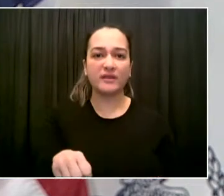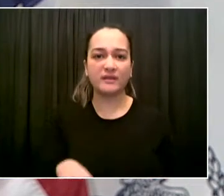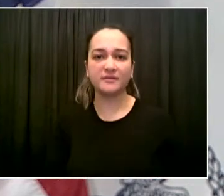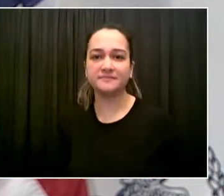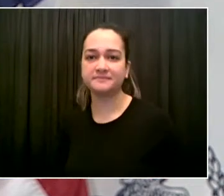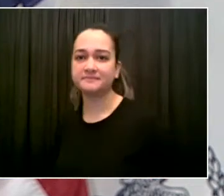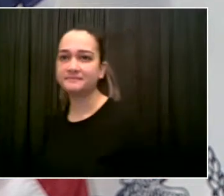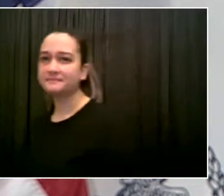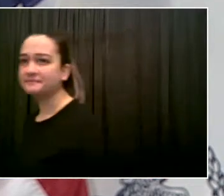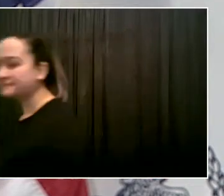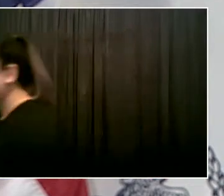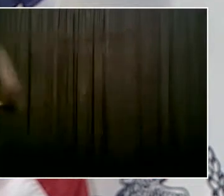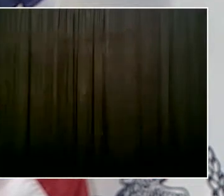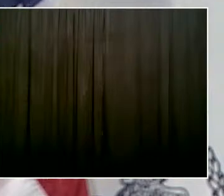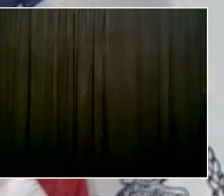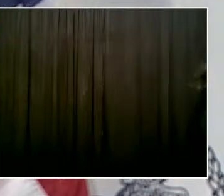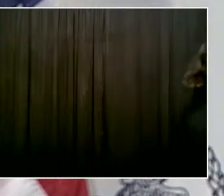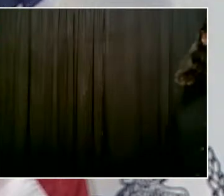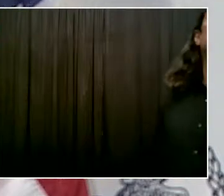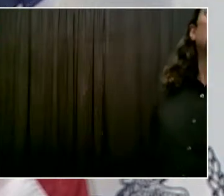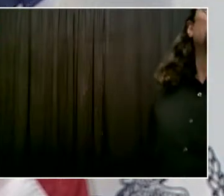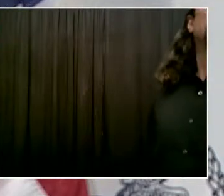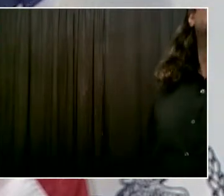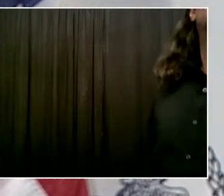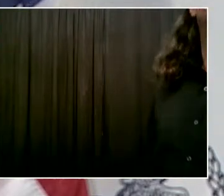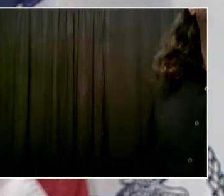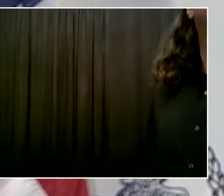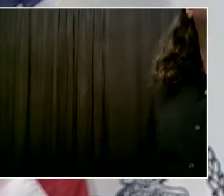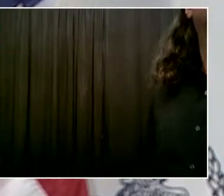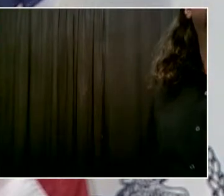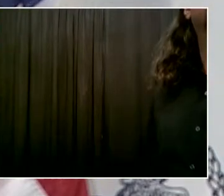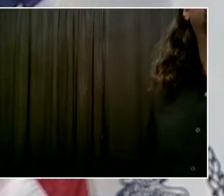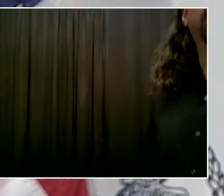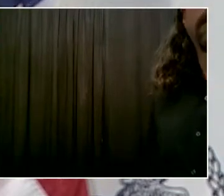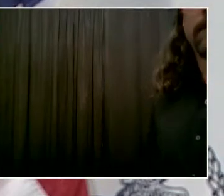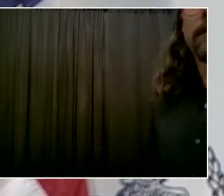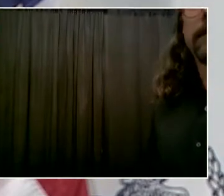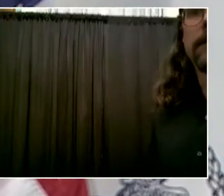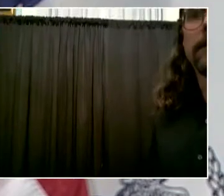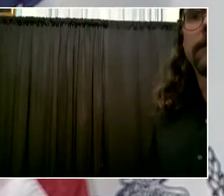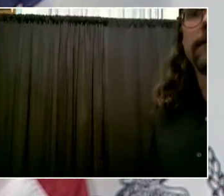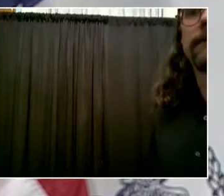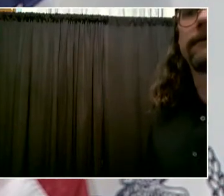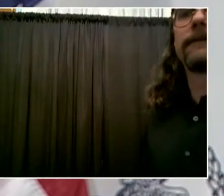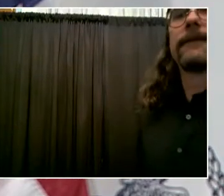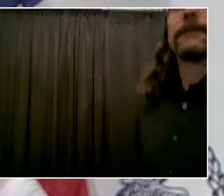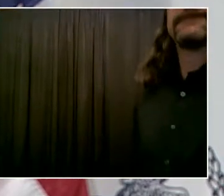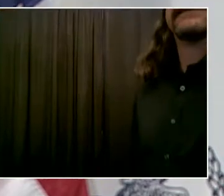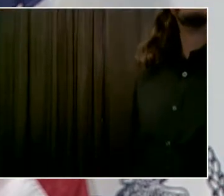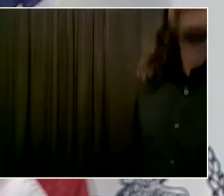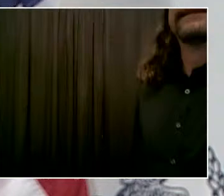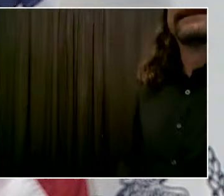EVERRYONEE. MICHAEL FROM THE DAILY NEWS. Repeportort er: